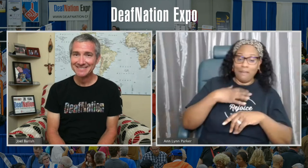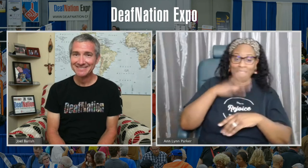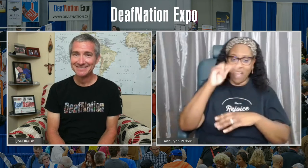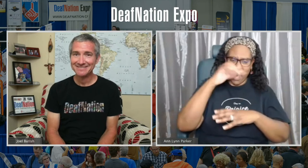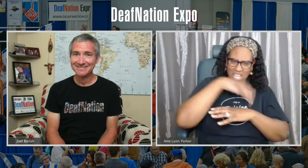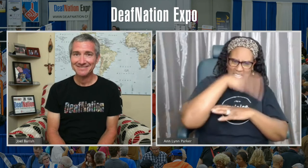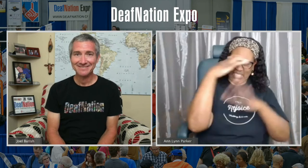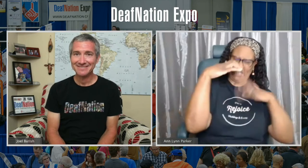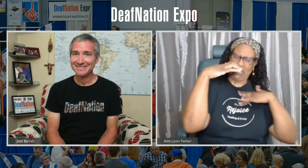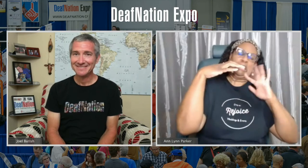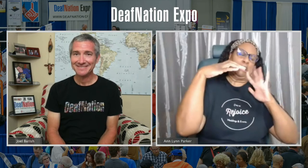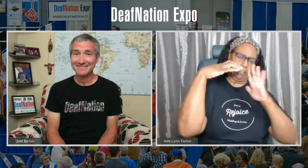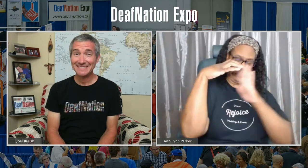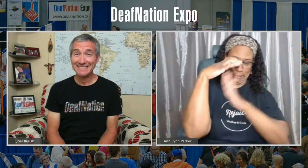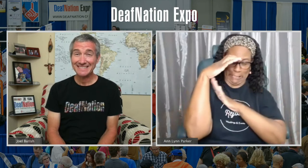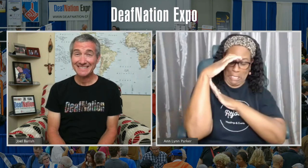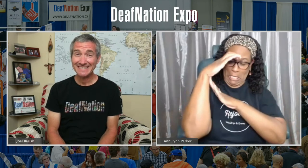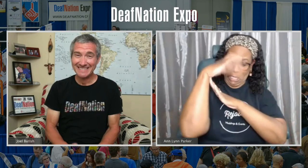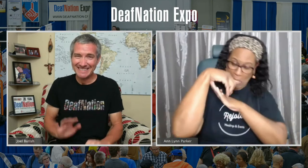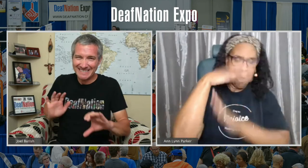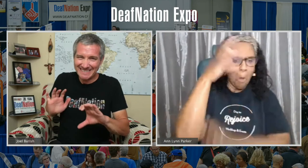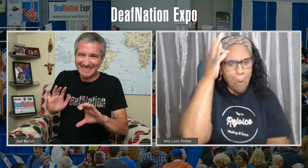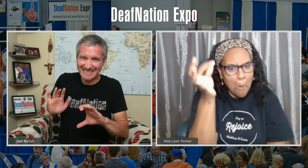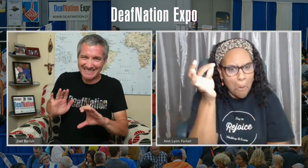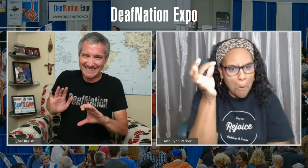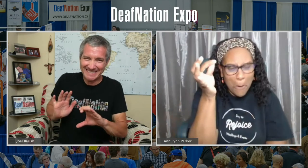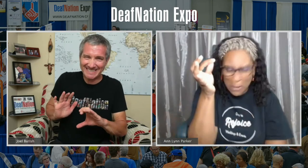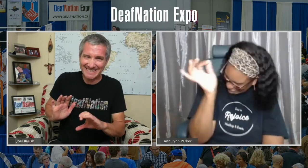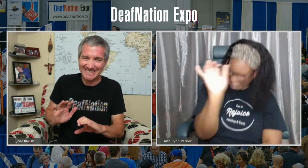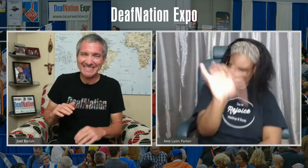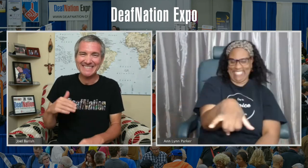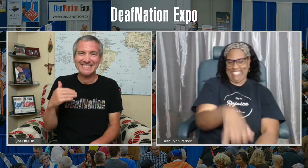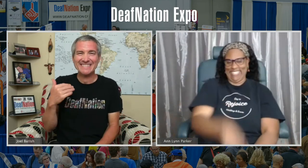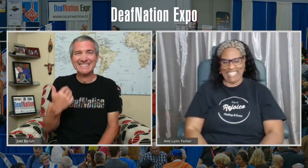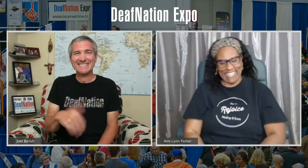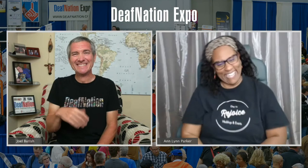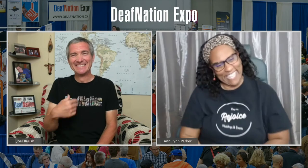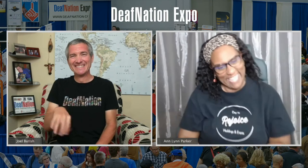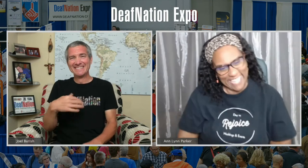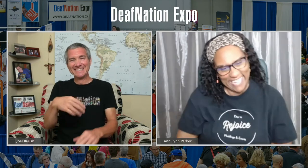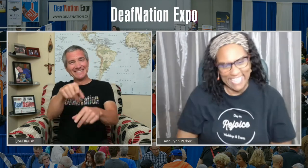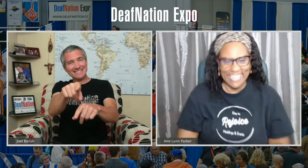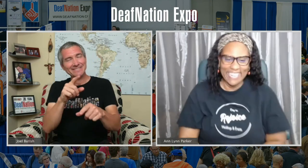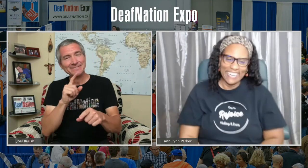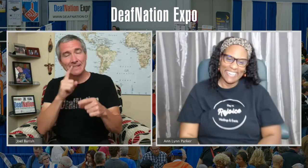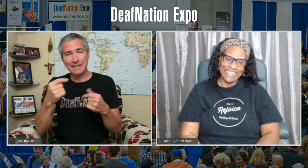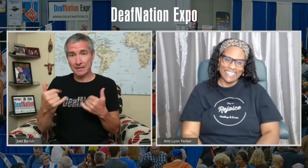People were puzzled from seeing me put everything in my van. So close! That! Wow.